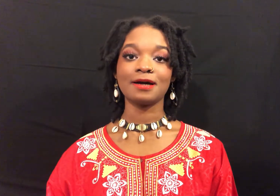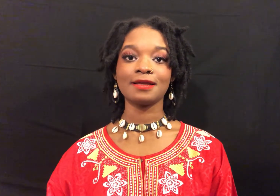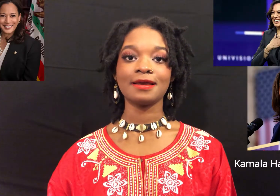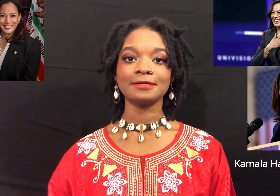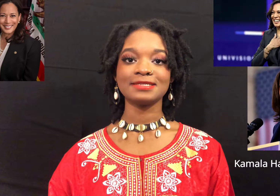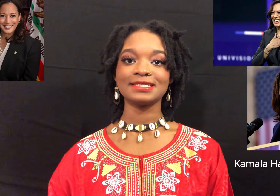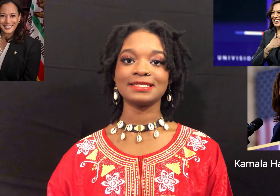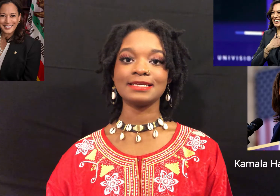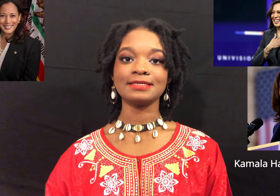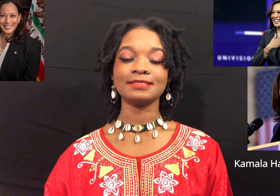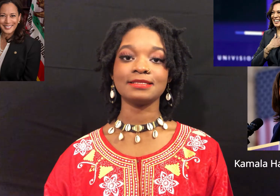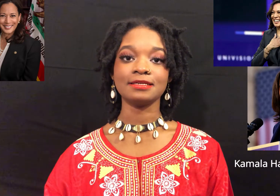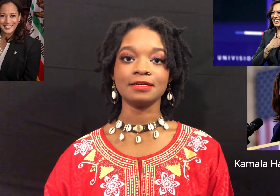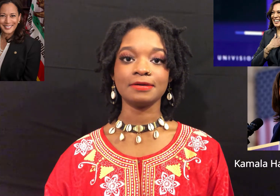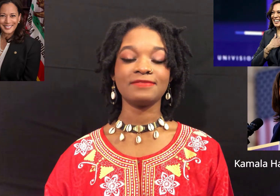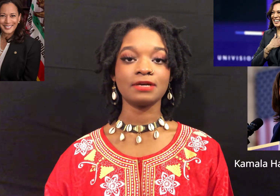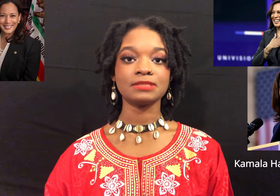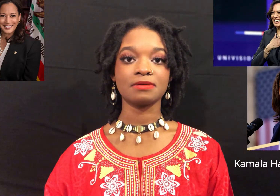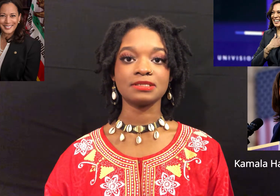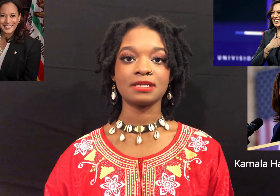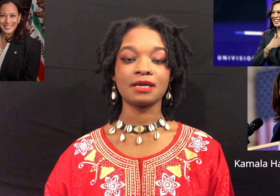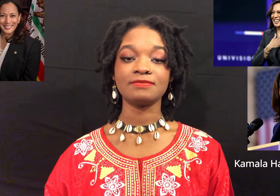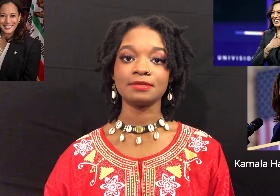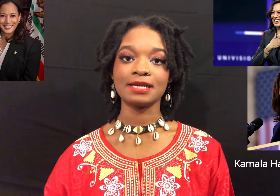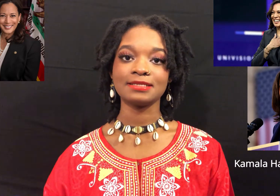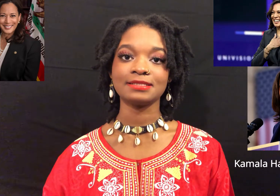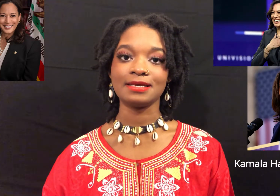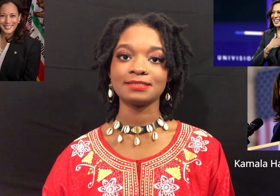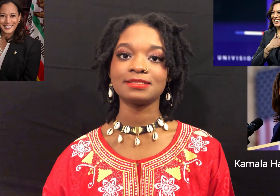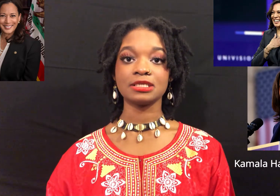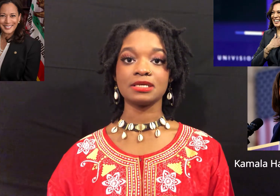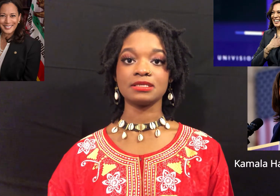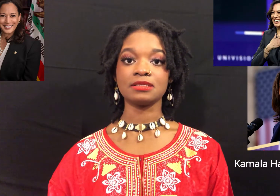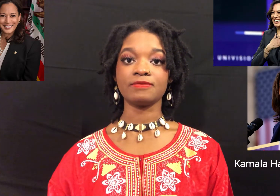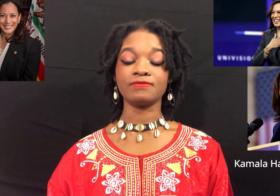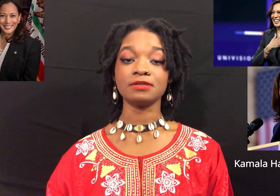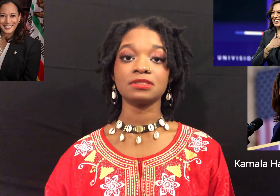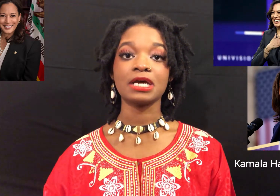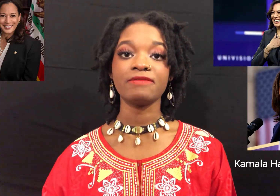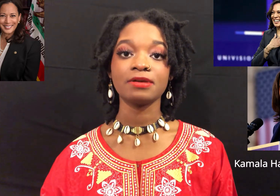Kamala Harris is the current Vice President of the United States.